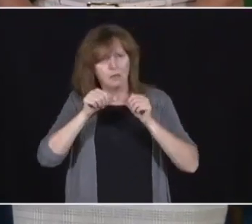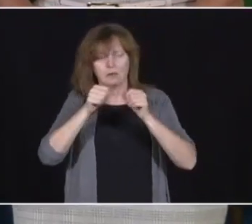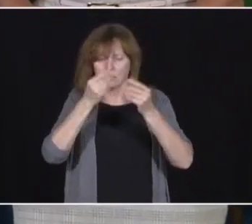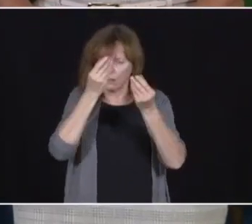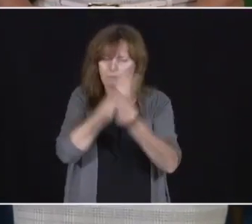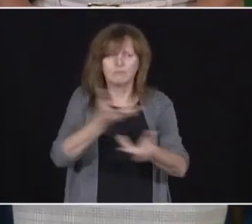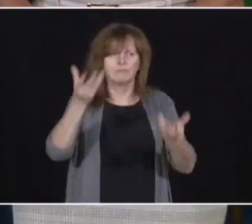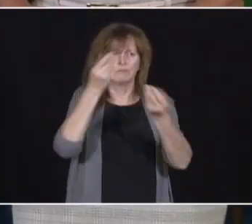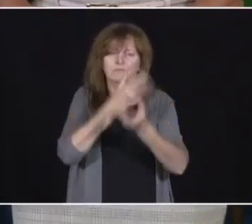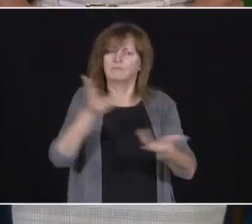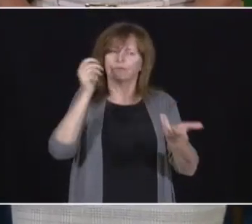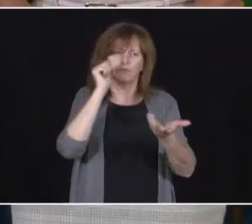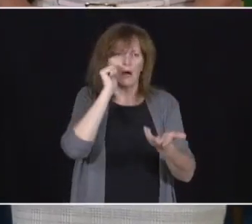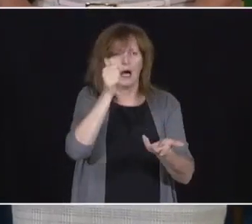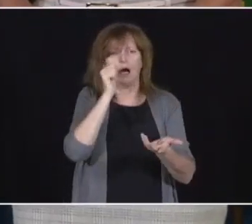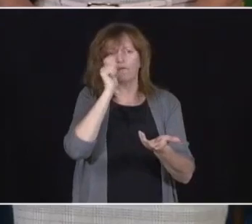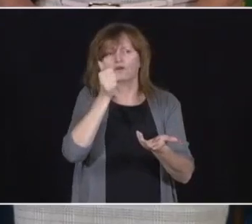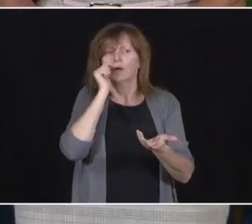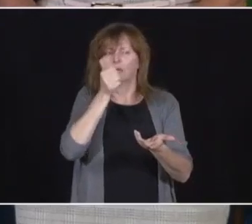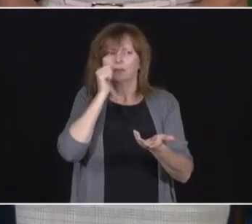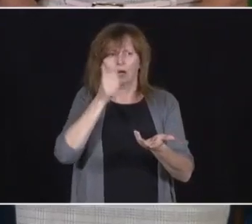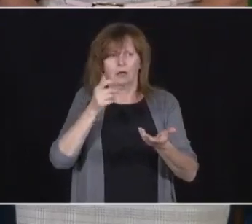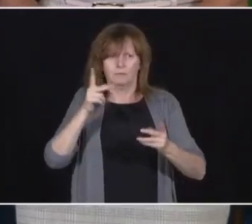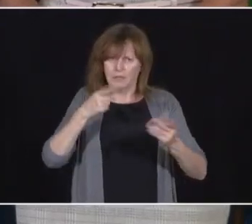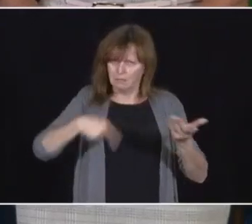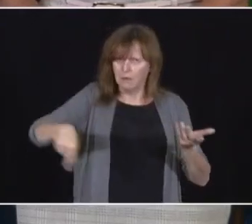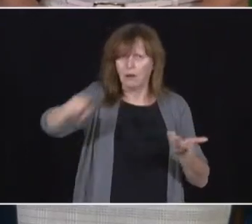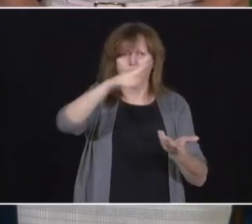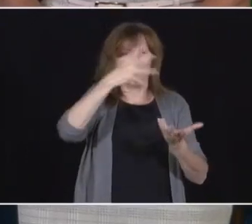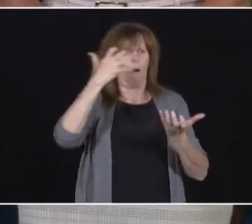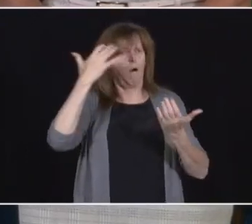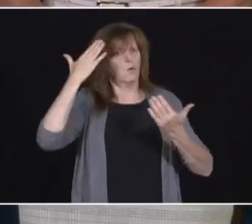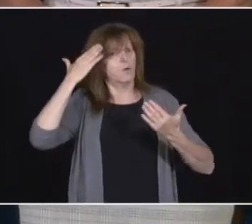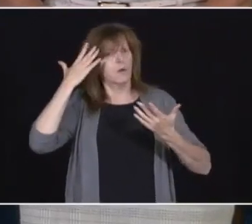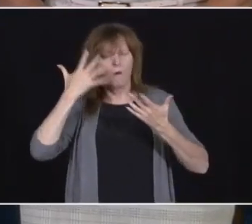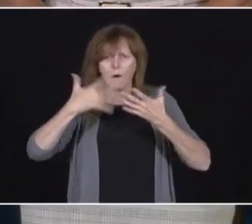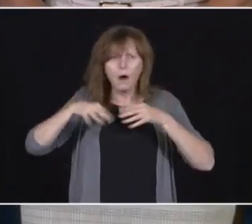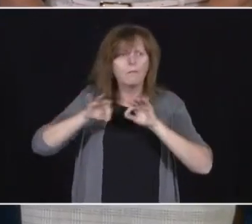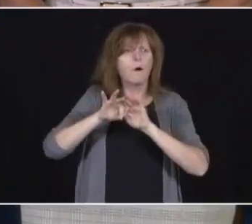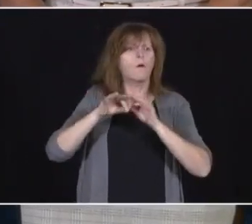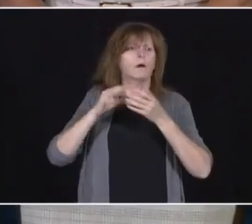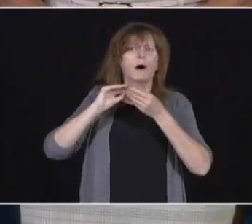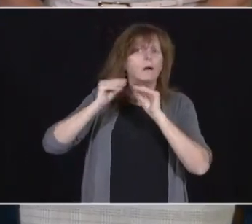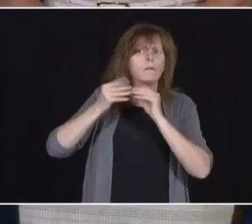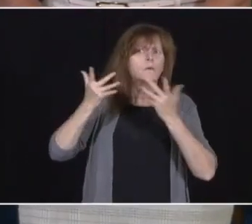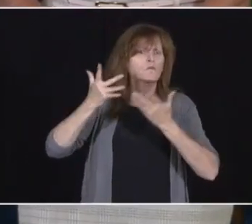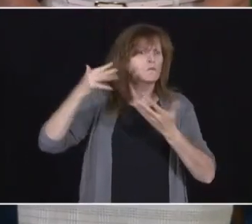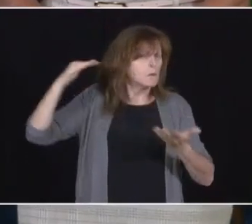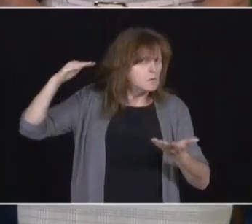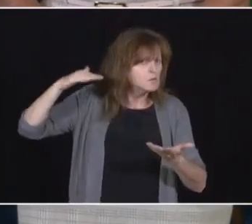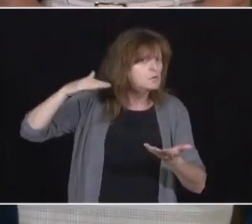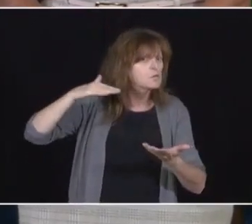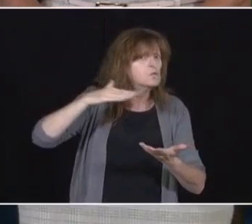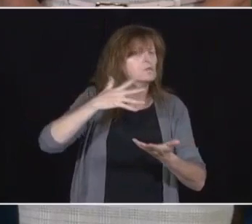as a premier has always had, but when he knows something, that the people of Ontario will know something. We will continue to report that information